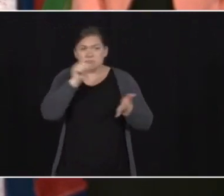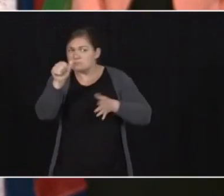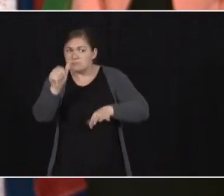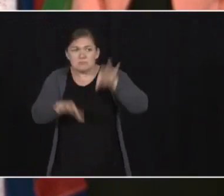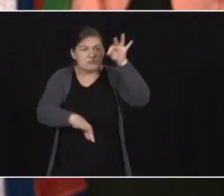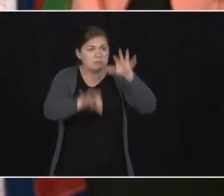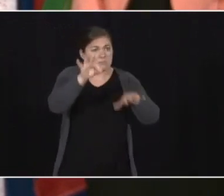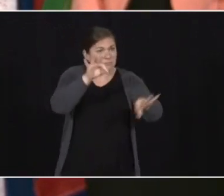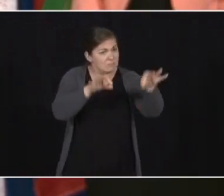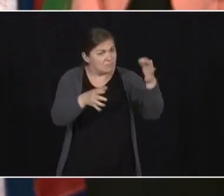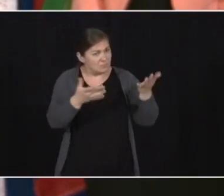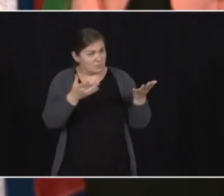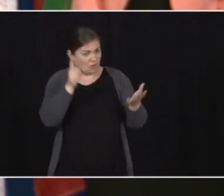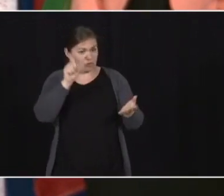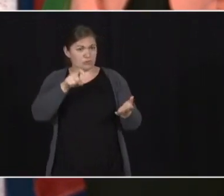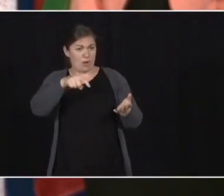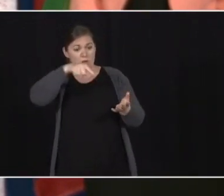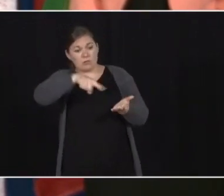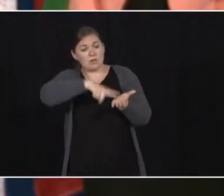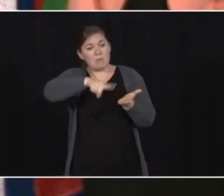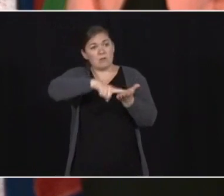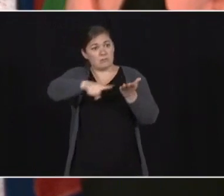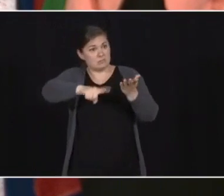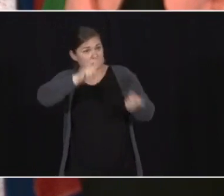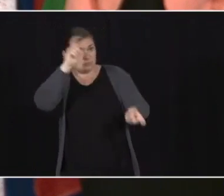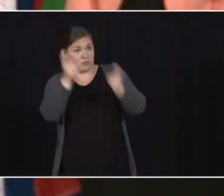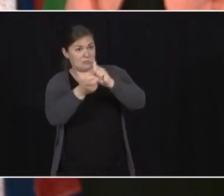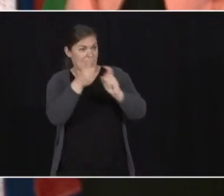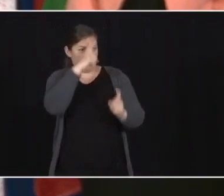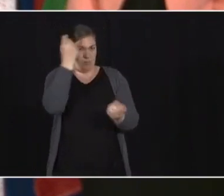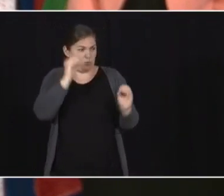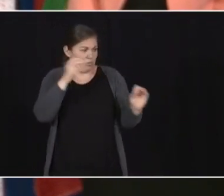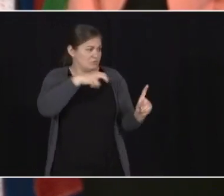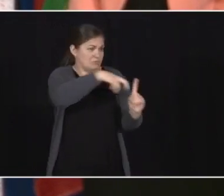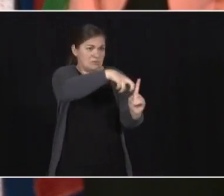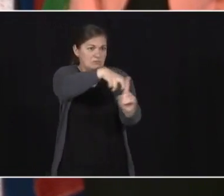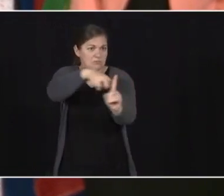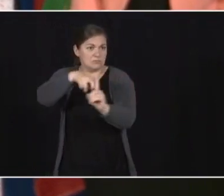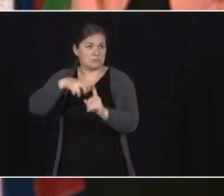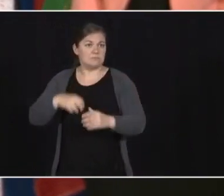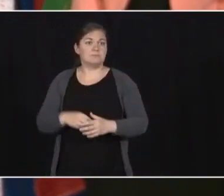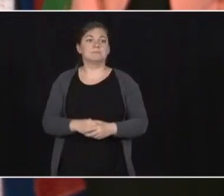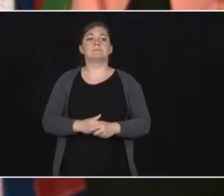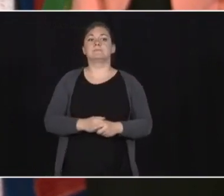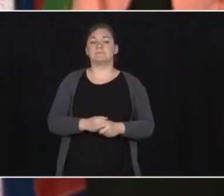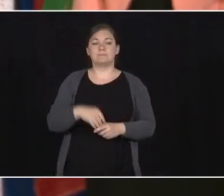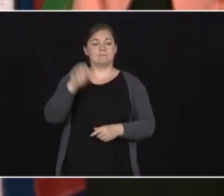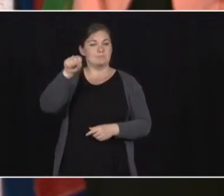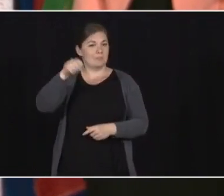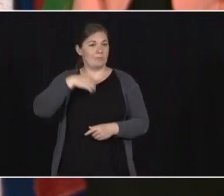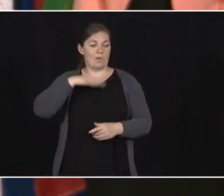Didn't the inspections ever reveal anything? Are you going to have to revamp that system clearly that it did not expose the problem.